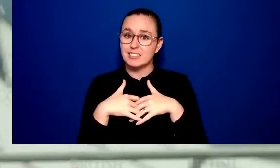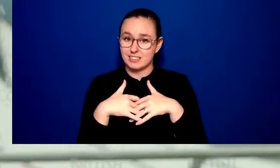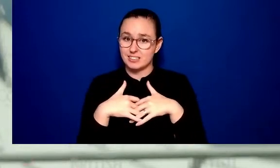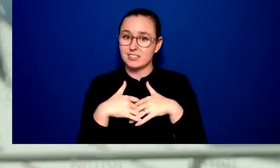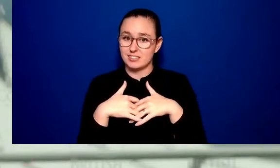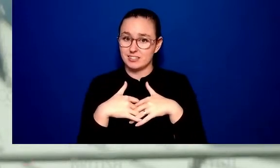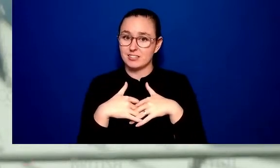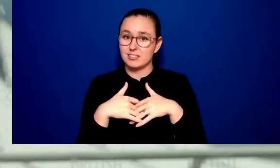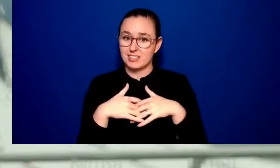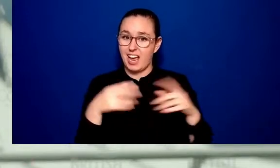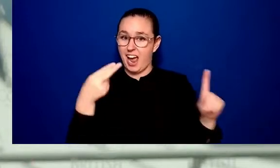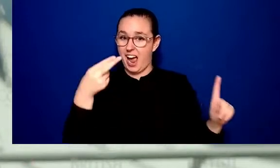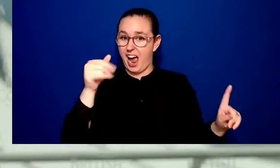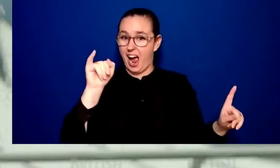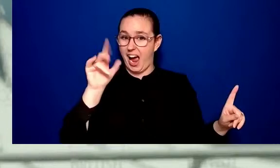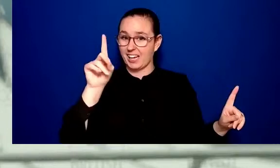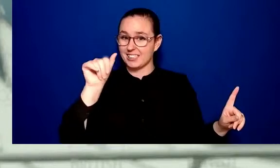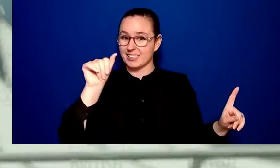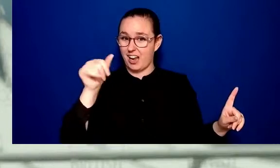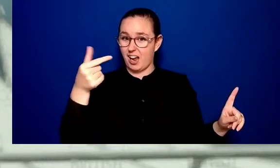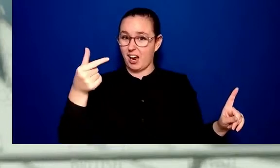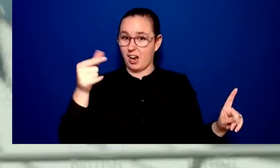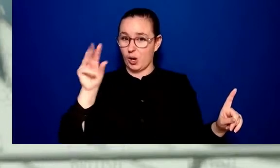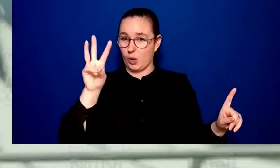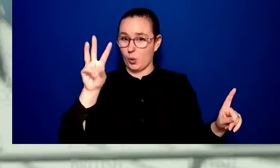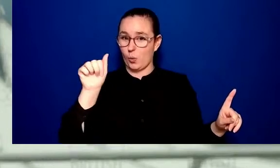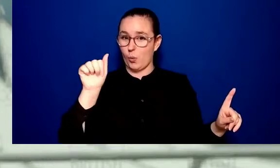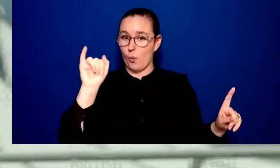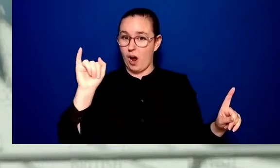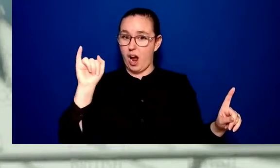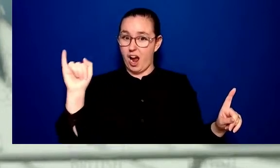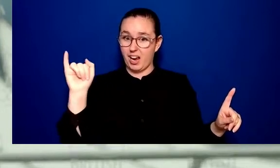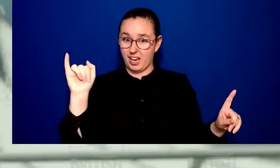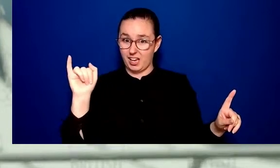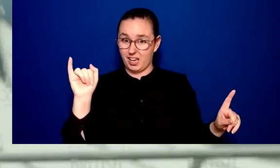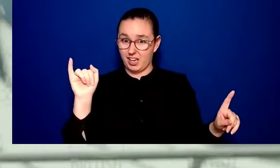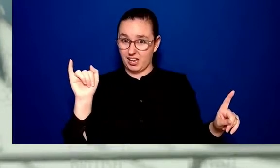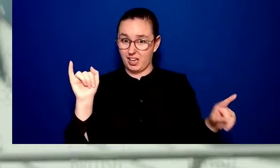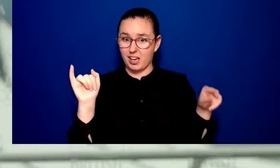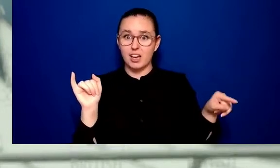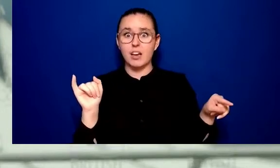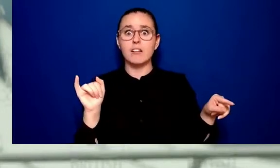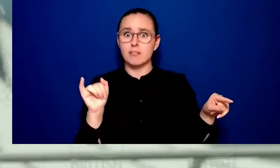where vaccination rates are really high, and we're not seeing that type of transmission, But there's other